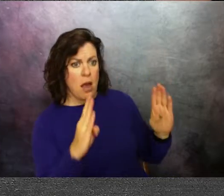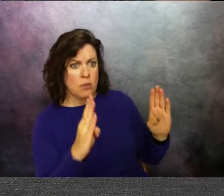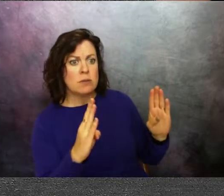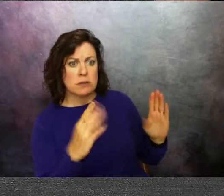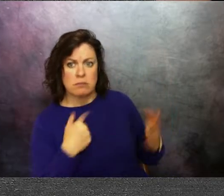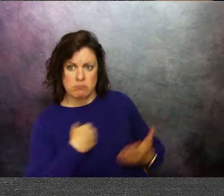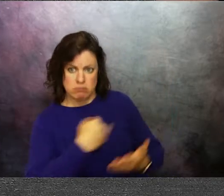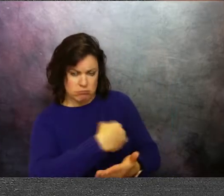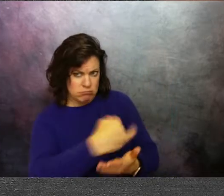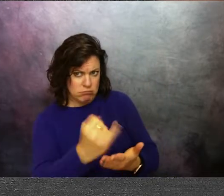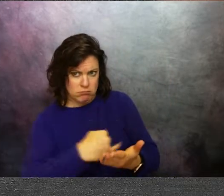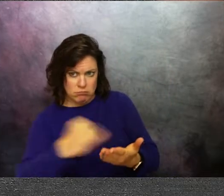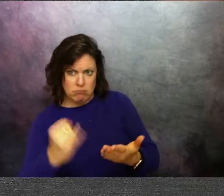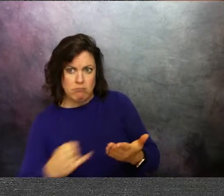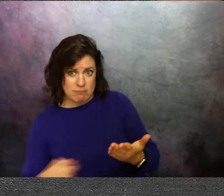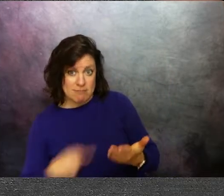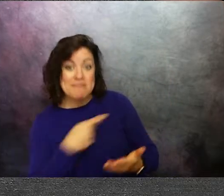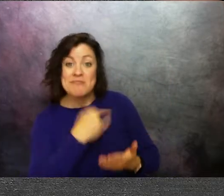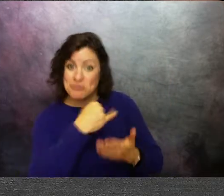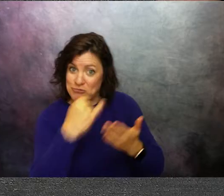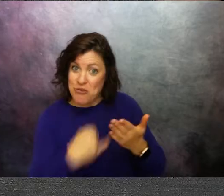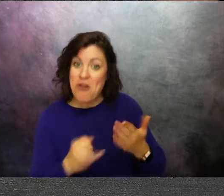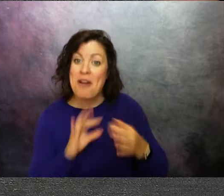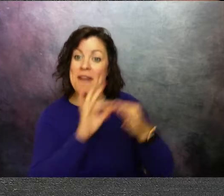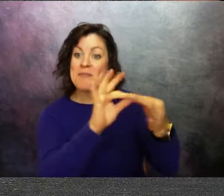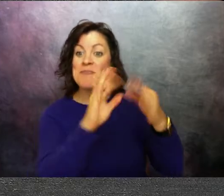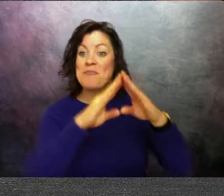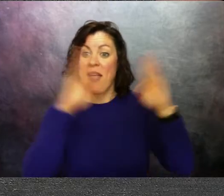So she drew a picture,